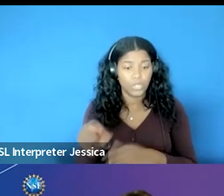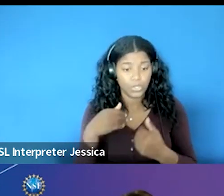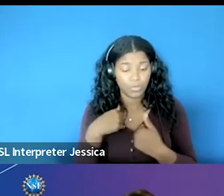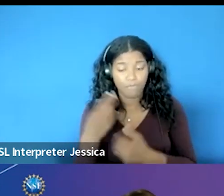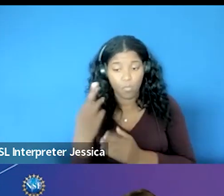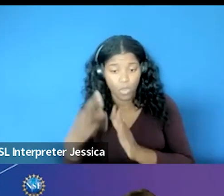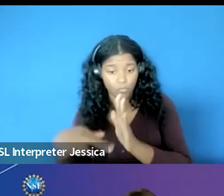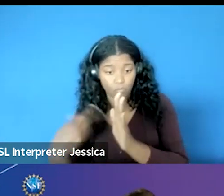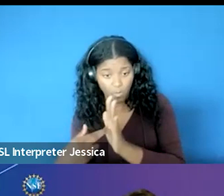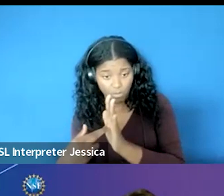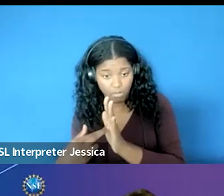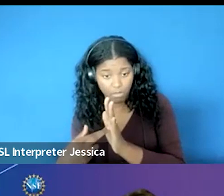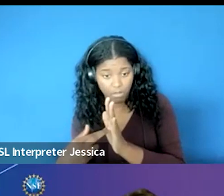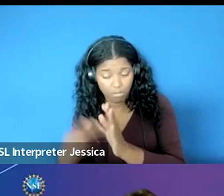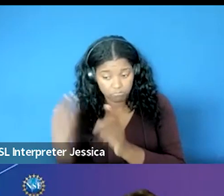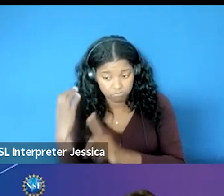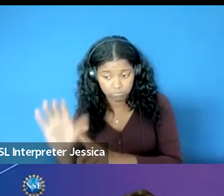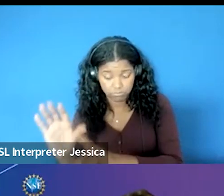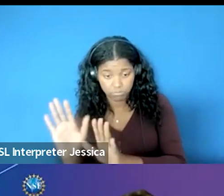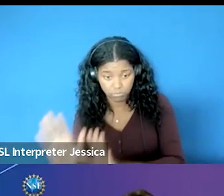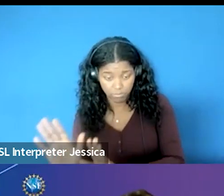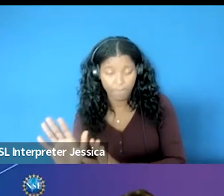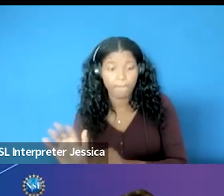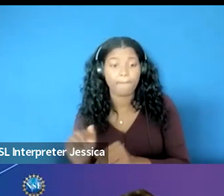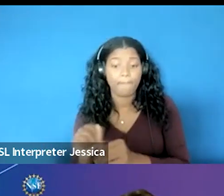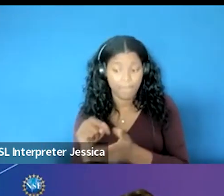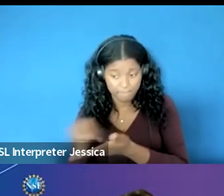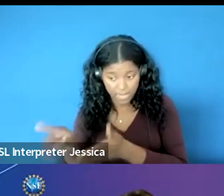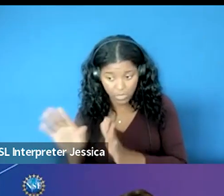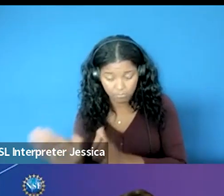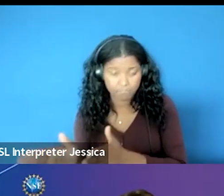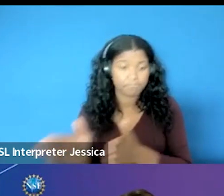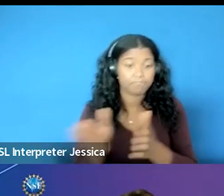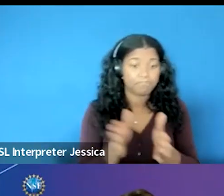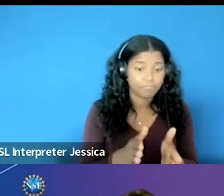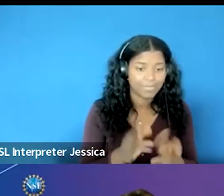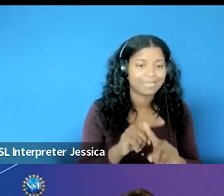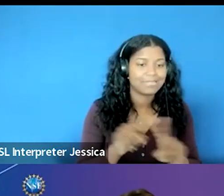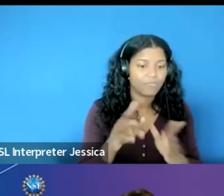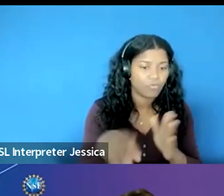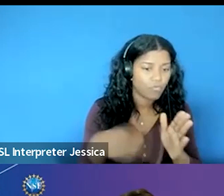and that's how that individual will be treated. And then the next go around the individuals, you know, in another role,